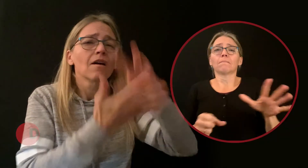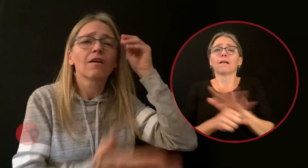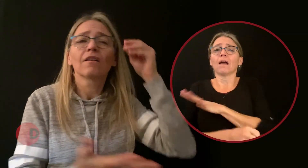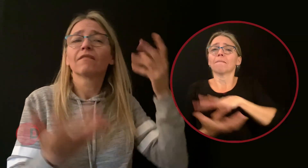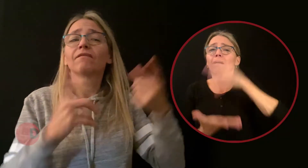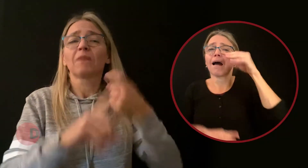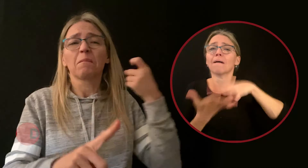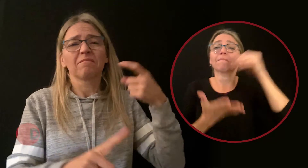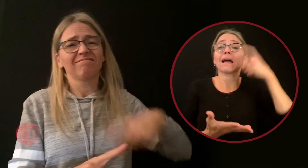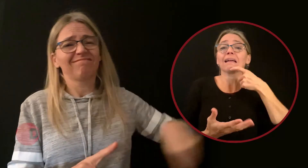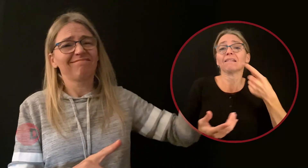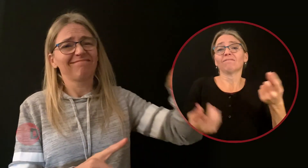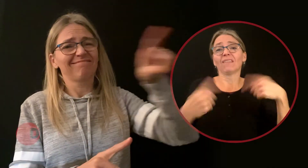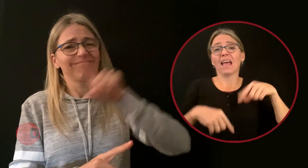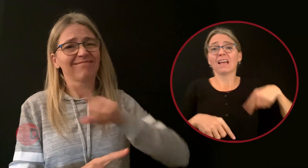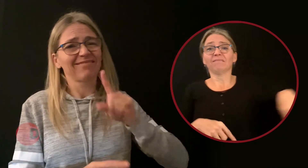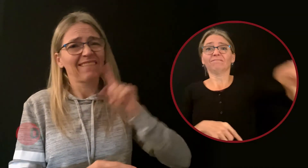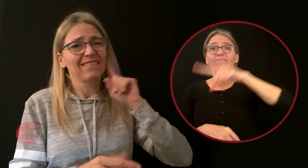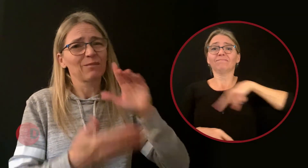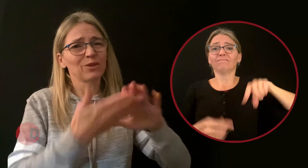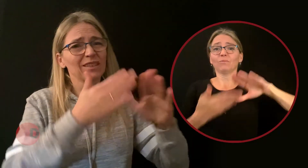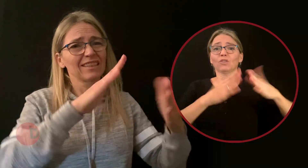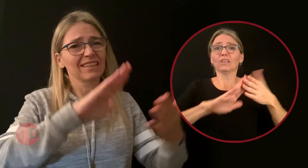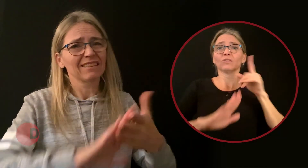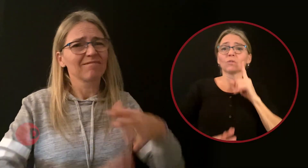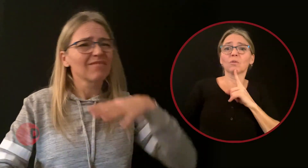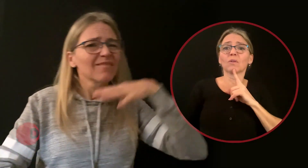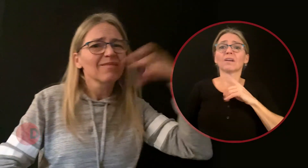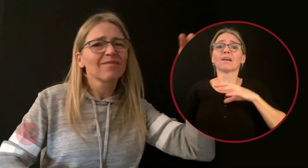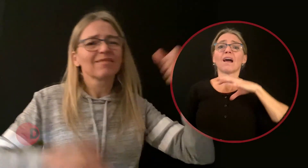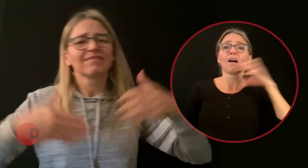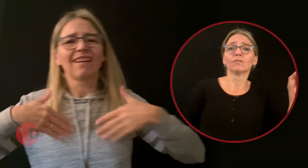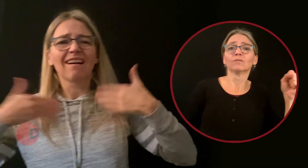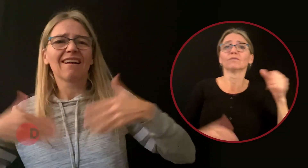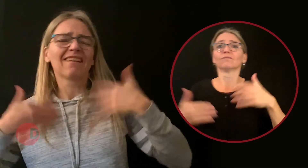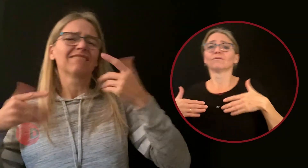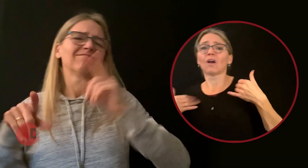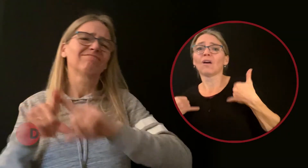and learned from the Deaf Community, older and young...